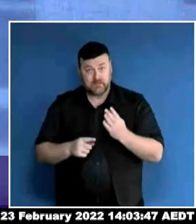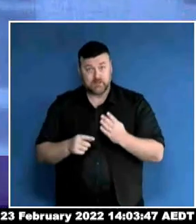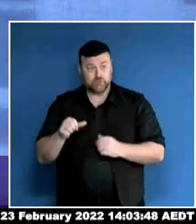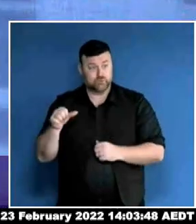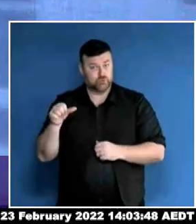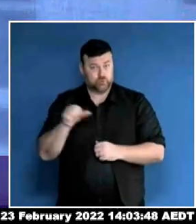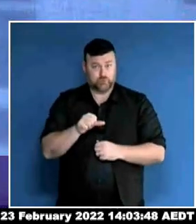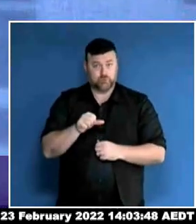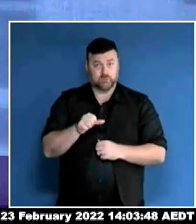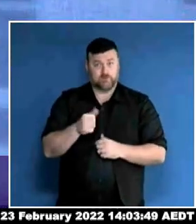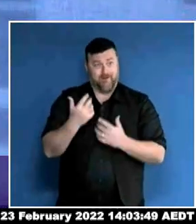to work with skilled people.